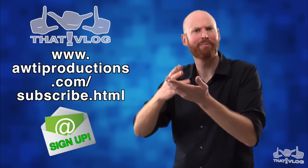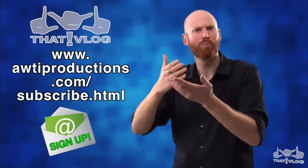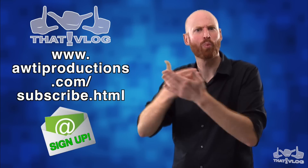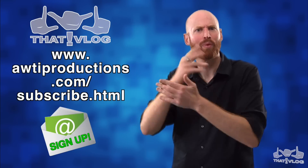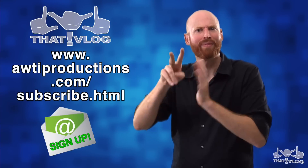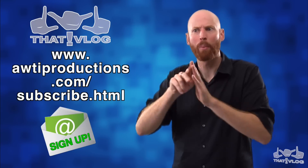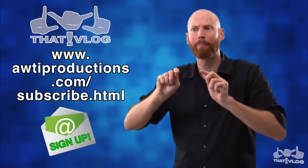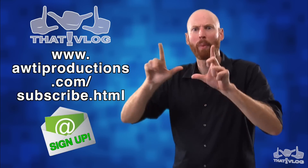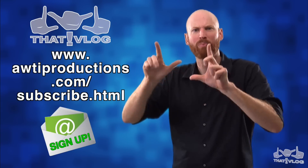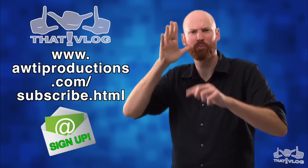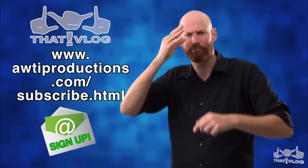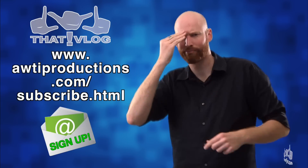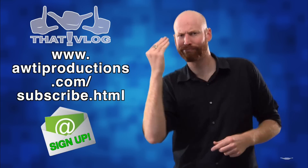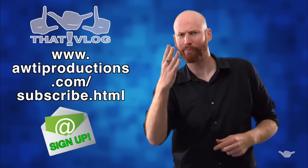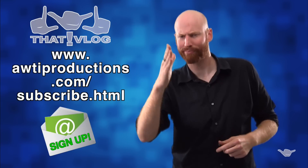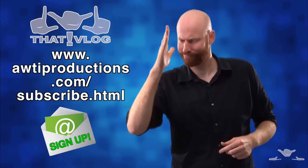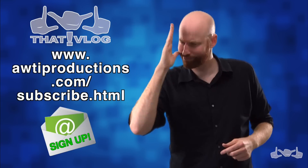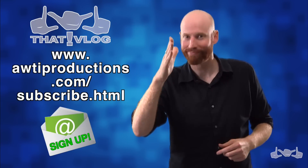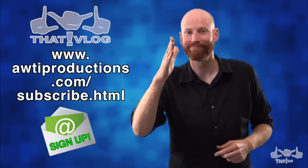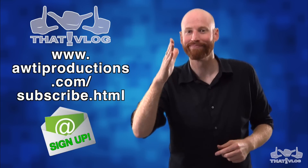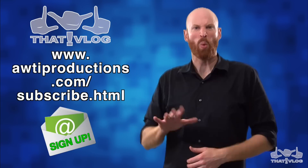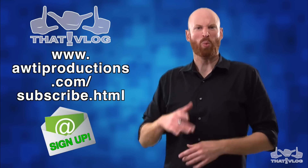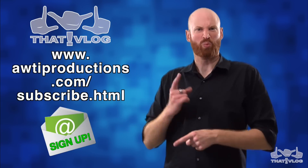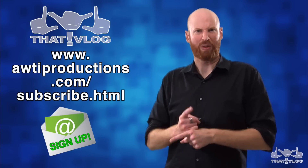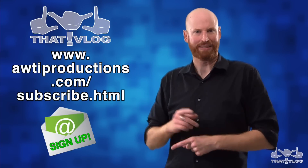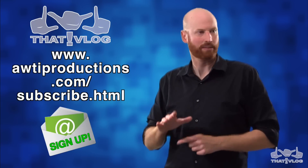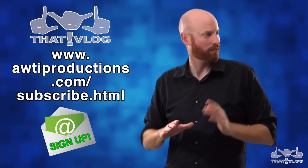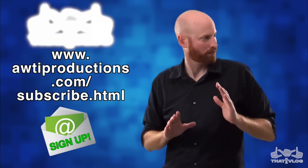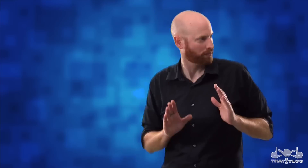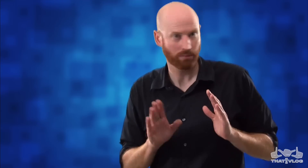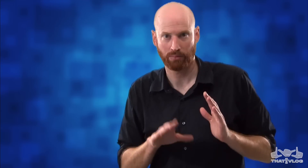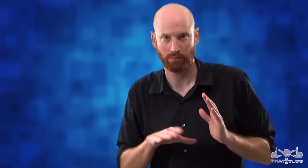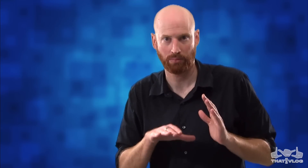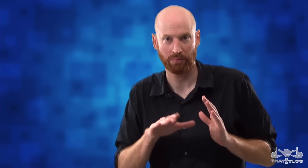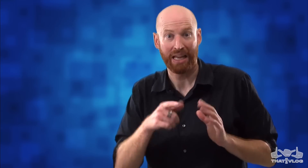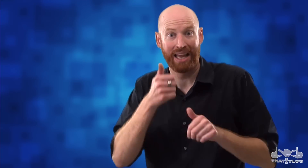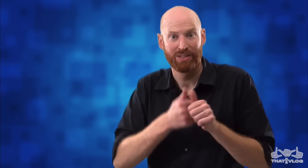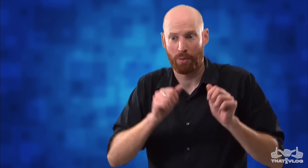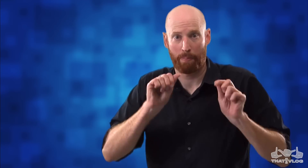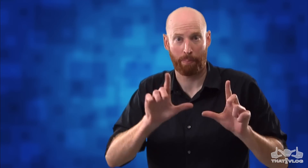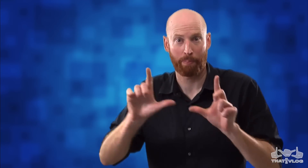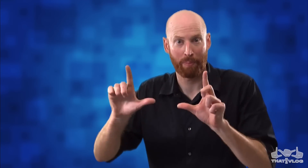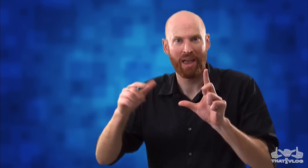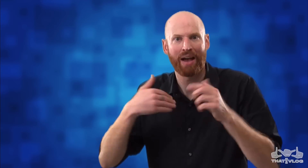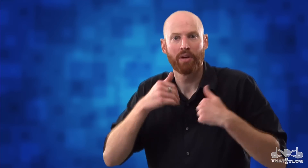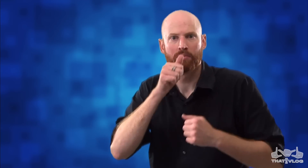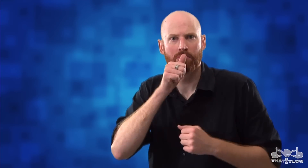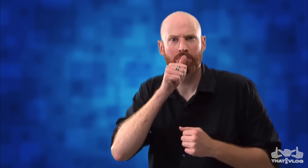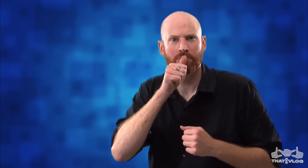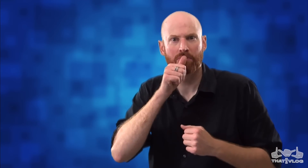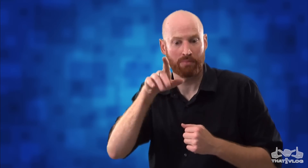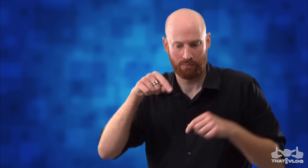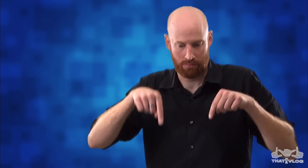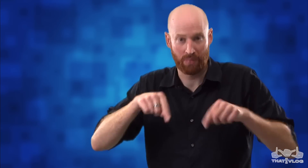subscribe. So any time there is a new "That!Vlog", it will let you know. Oh right, I'm supposed to let you know: Each That!Vlog...